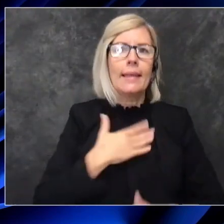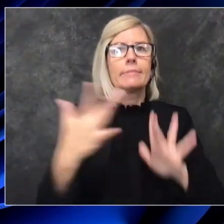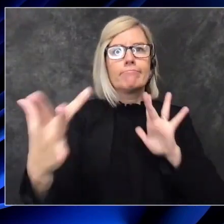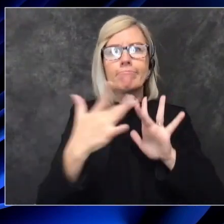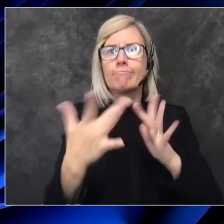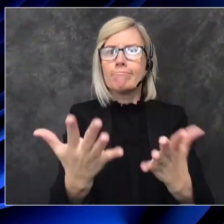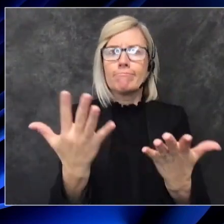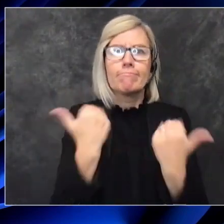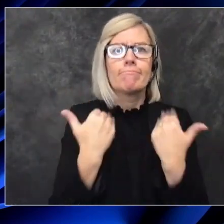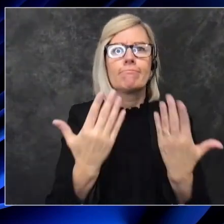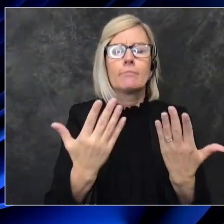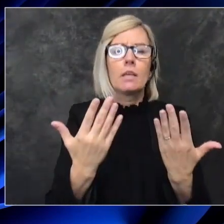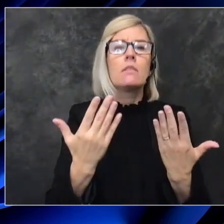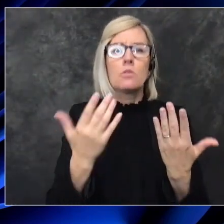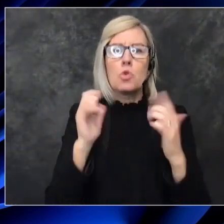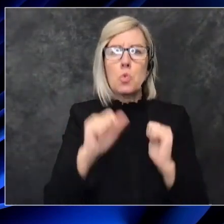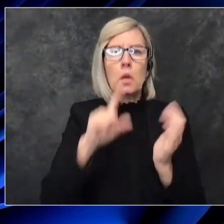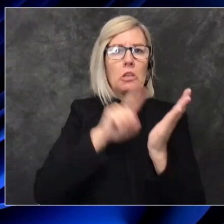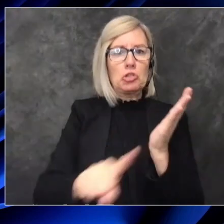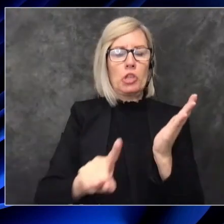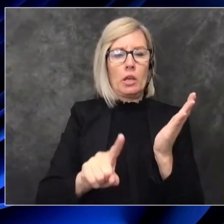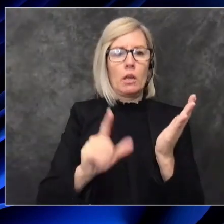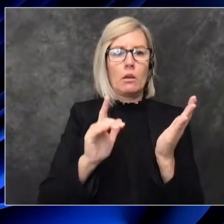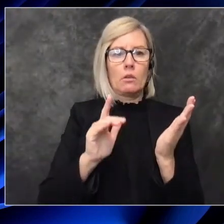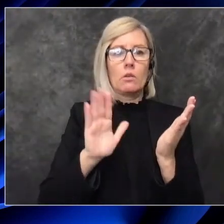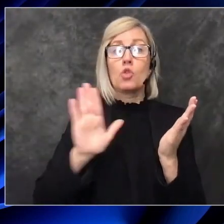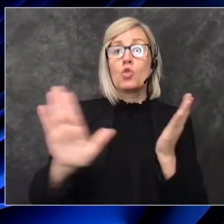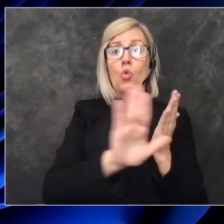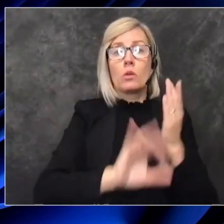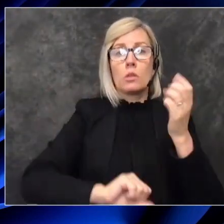You can check out your support options for your market.